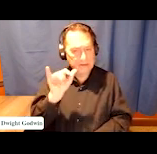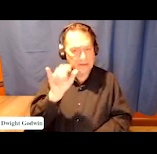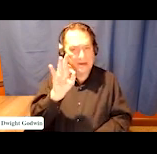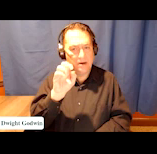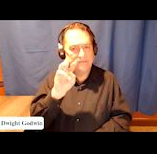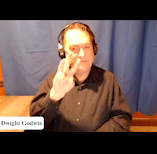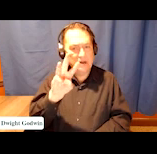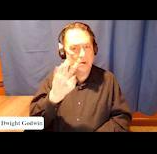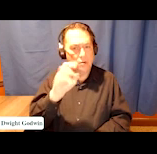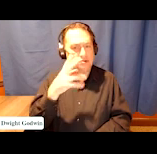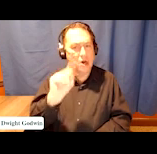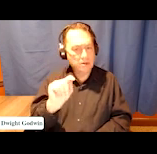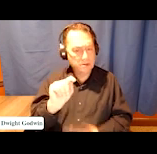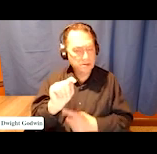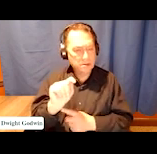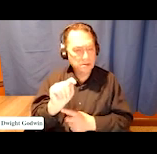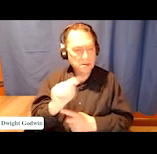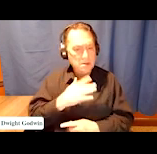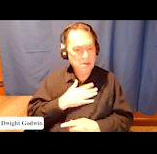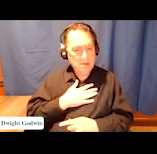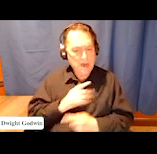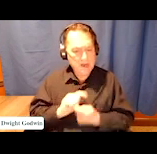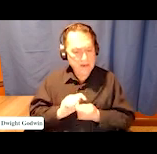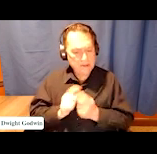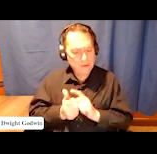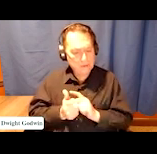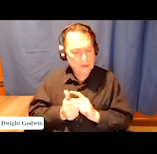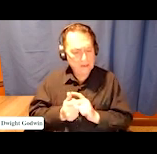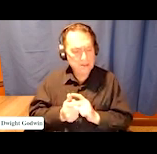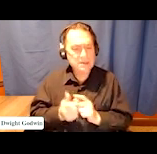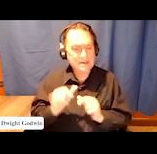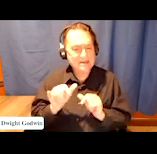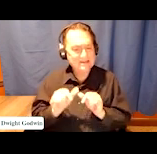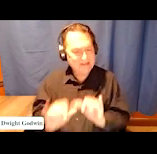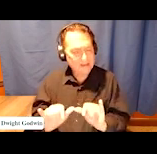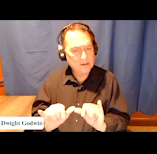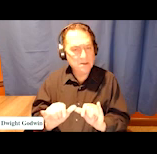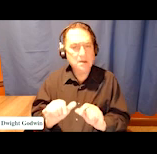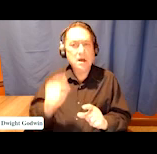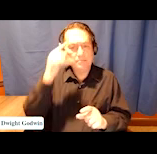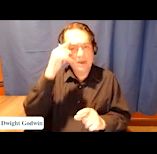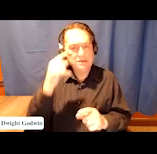my interpretation remains that what it shows is that a mental health crisis is considered criminal